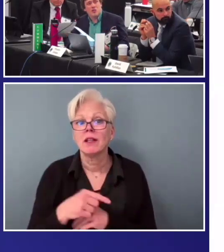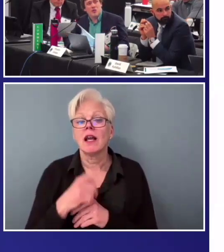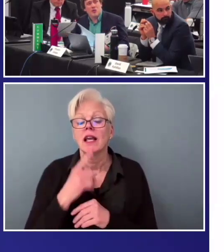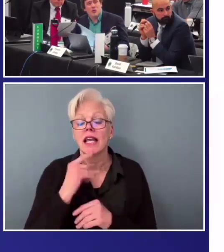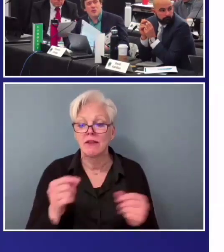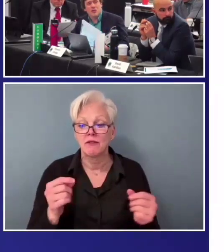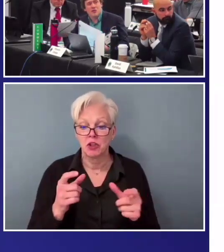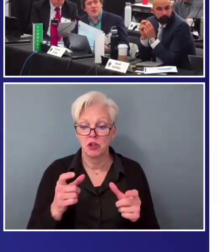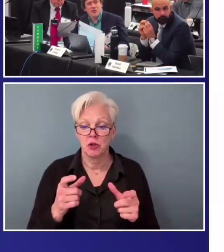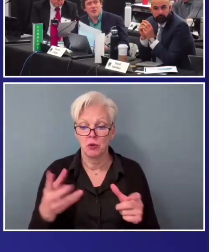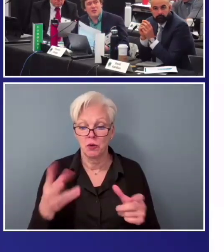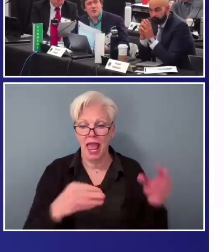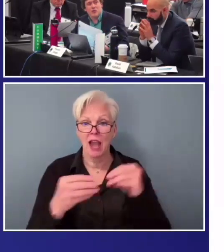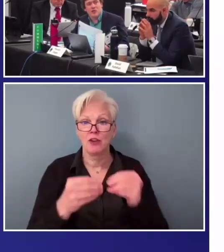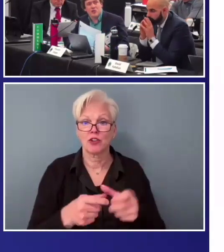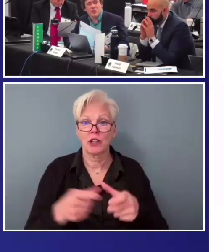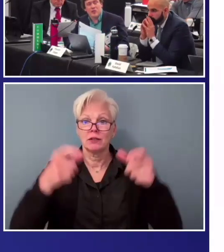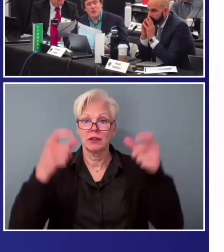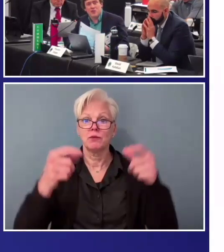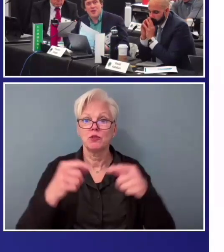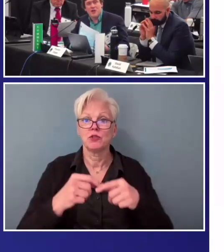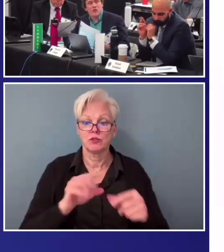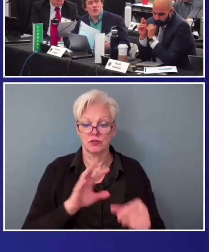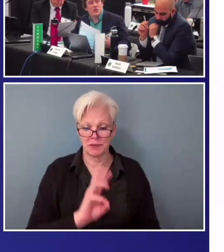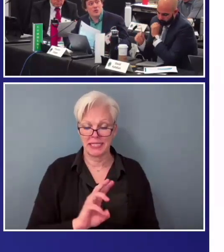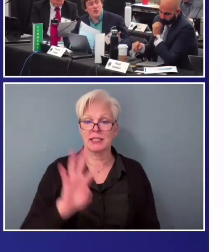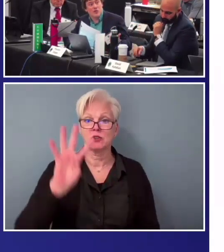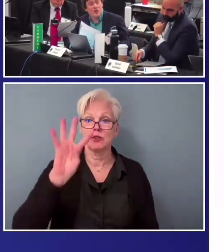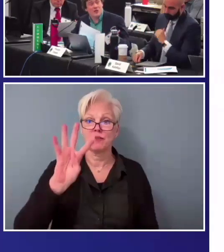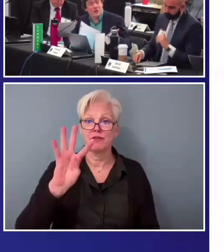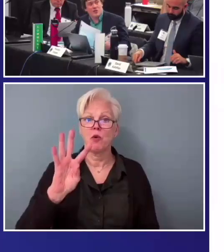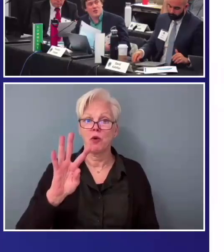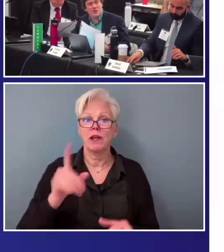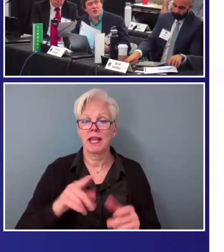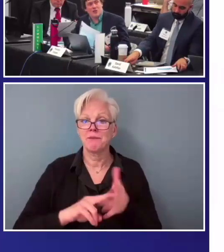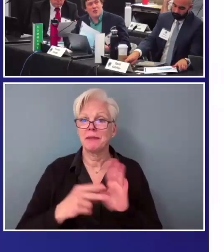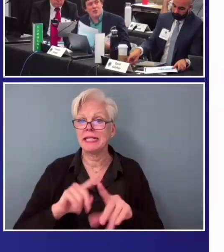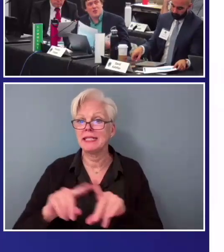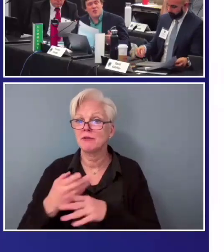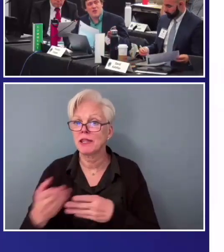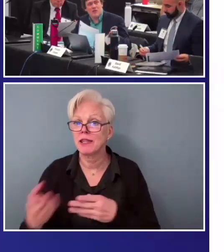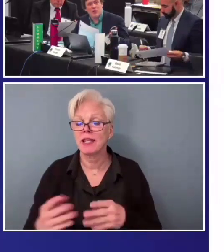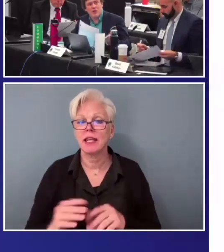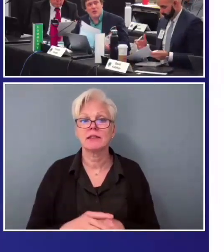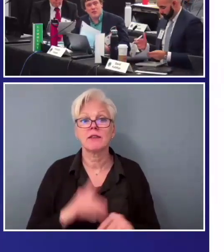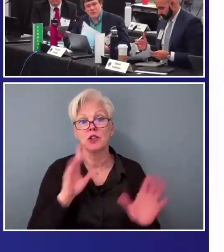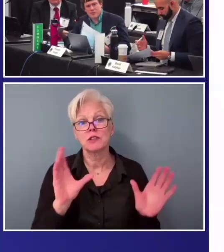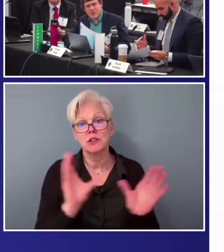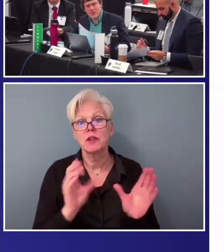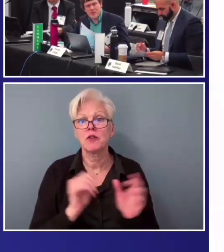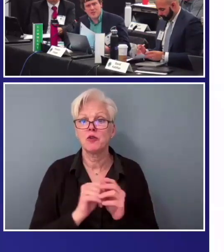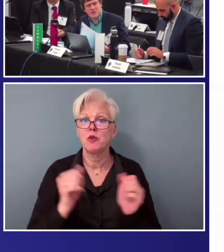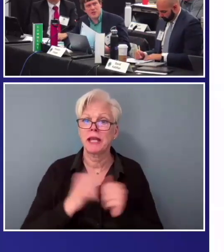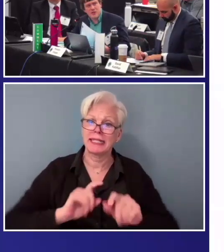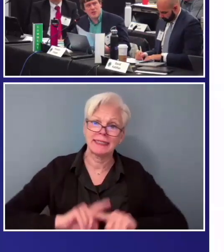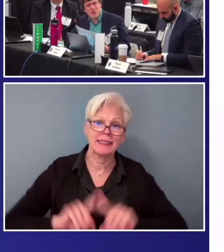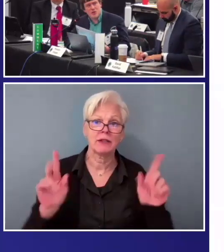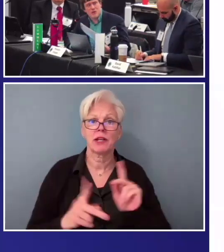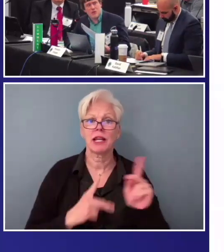CIP level can mean different things at different credential levels. For certificates, for instance, you know, sometimes you can have very different types of certificates sharing a